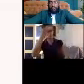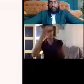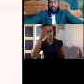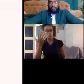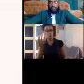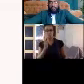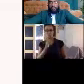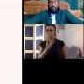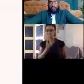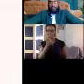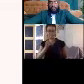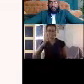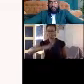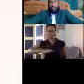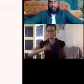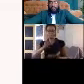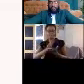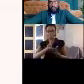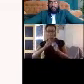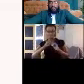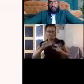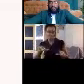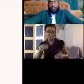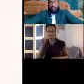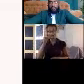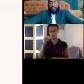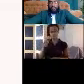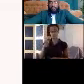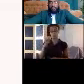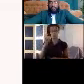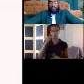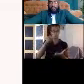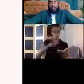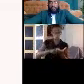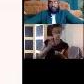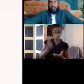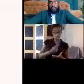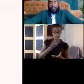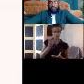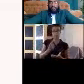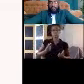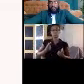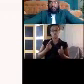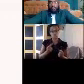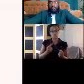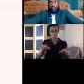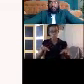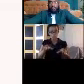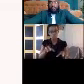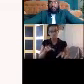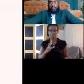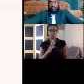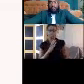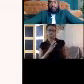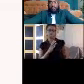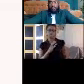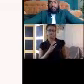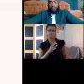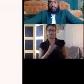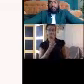like it, unless if you're gonna do something about it. We don't need to see it.